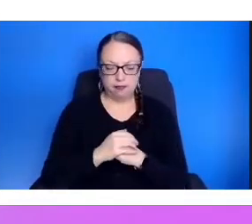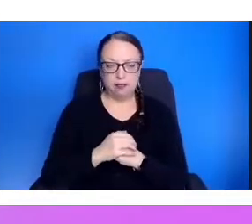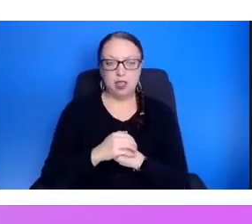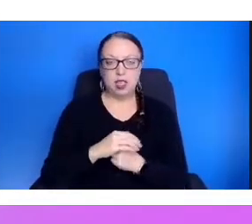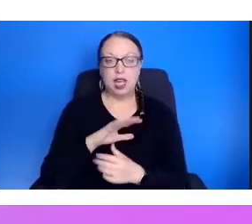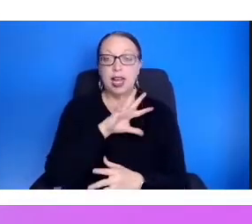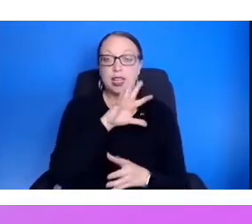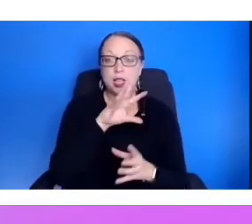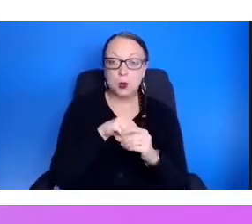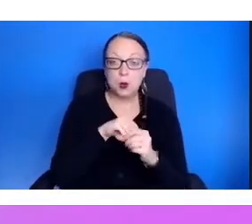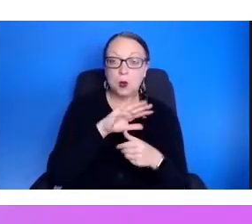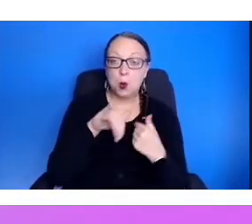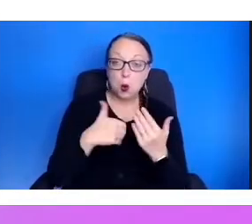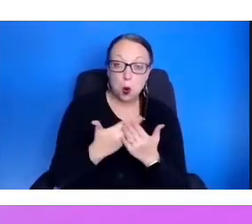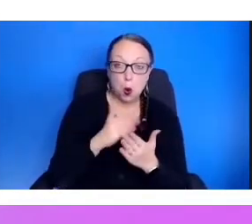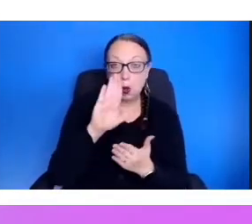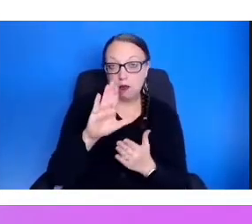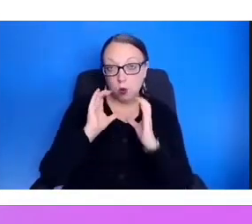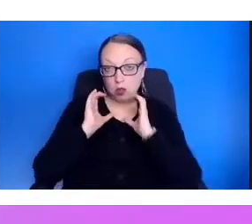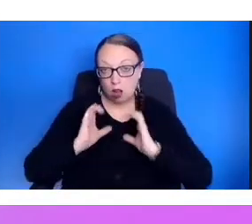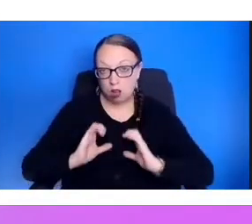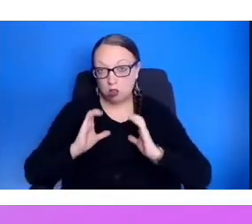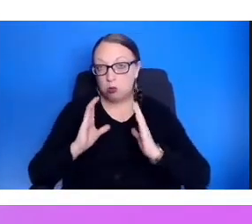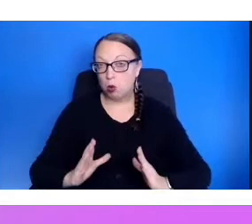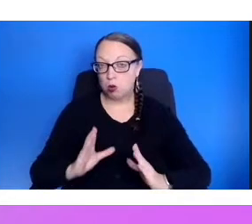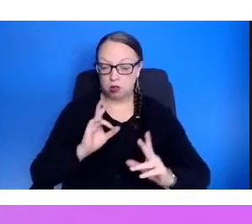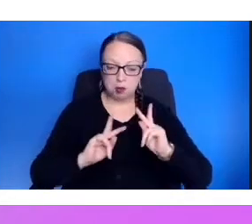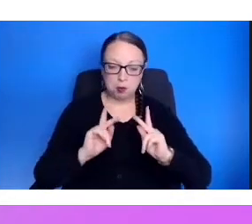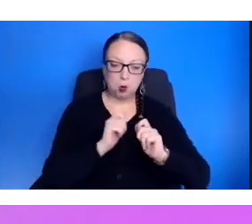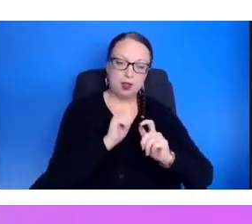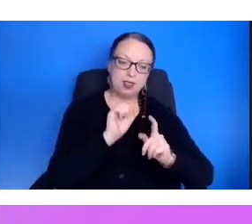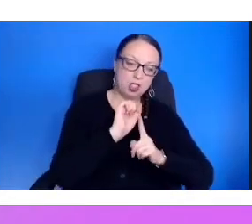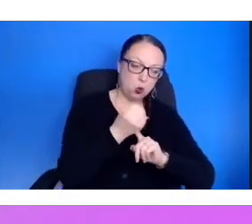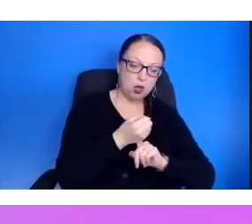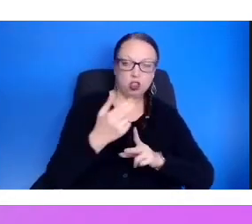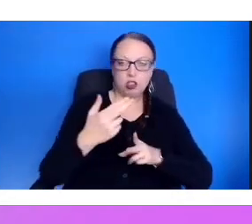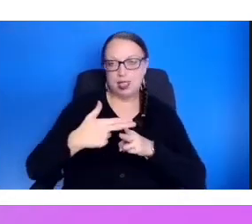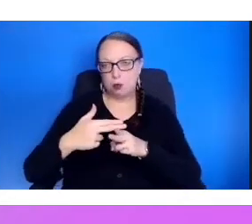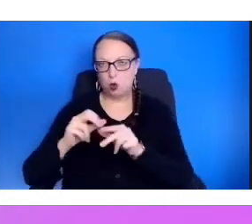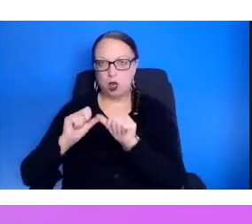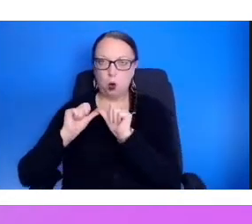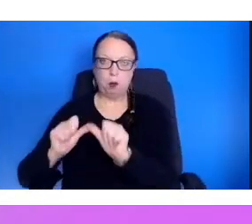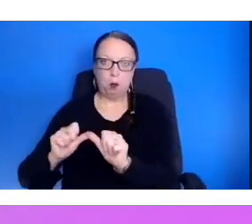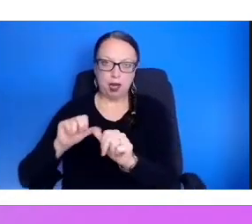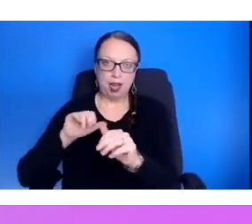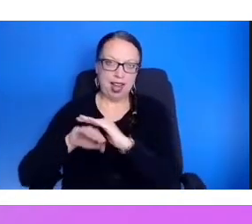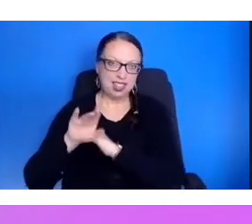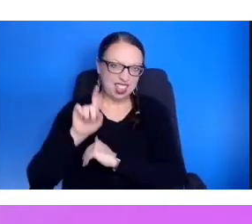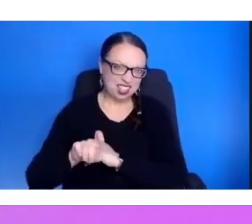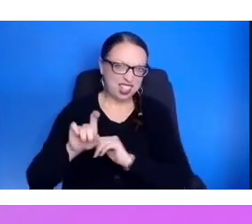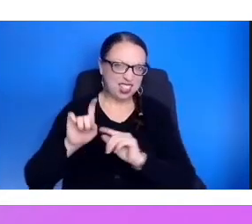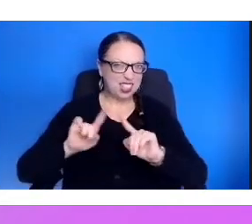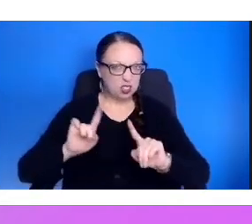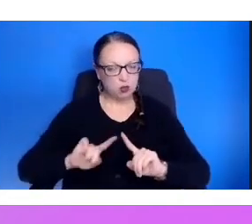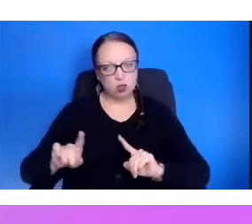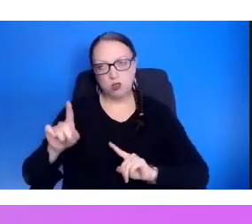including those with situational temporary or permanent access needs and differences in terms of their hearing side